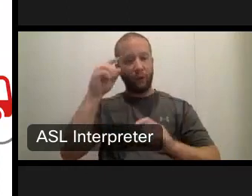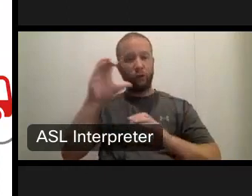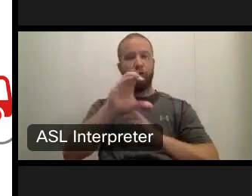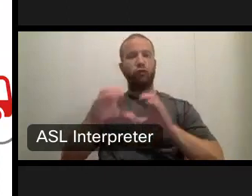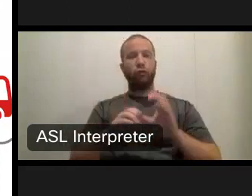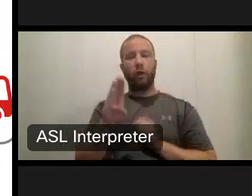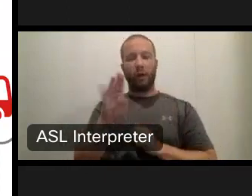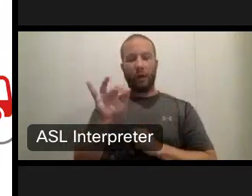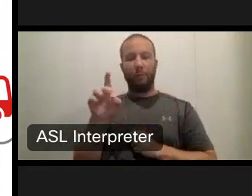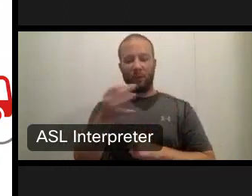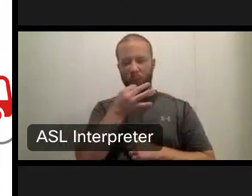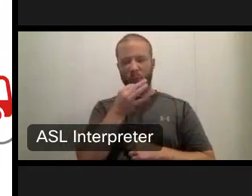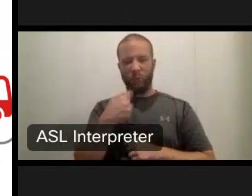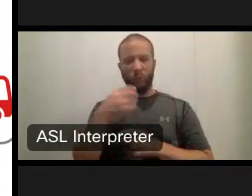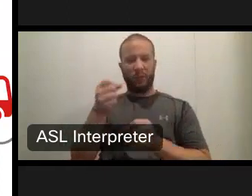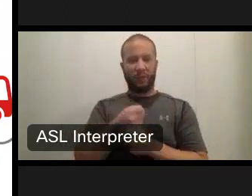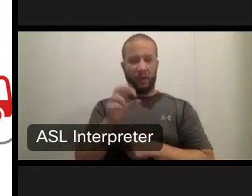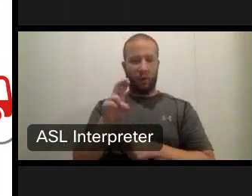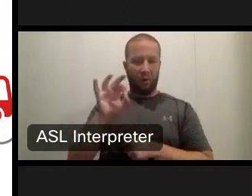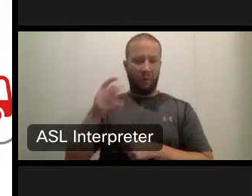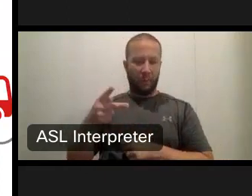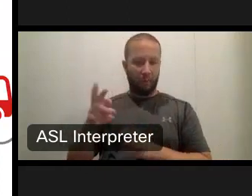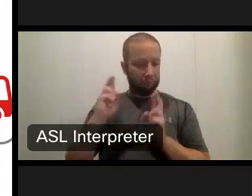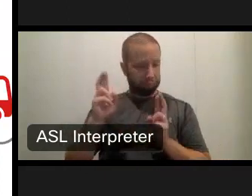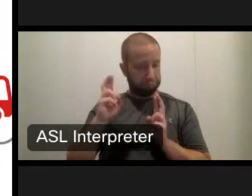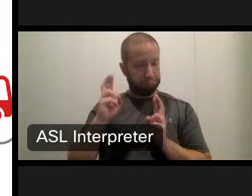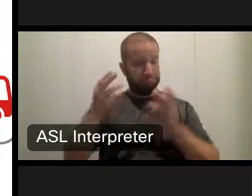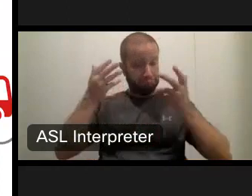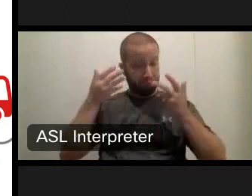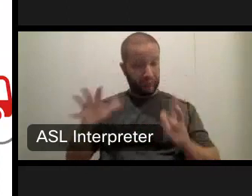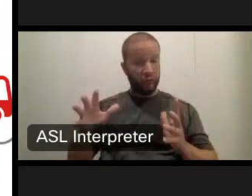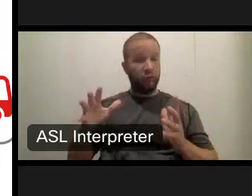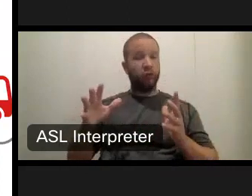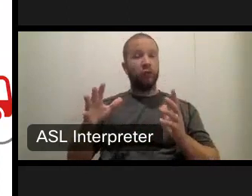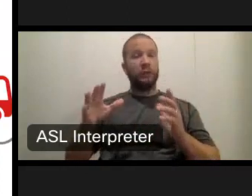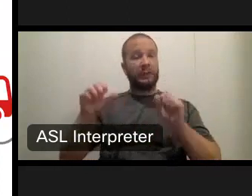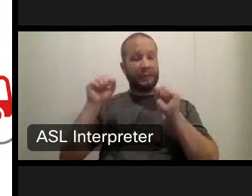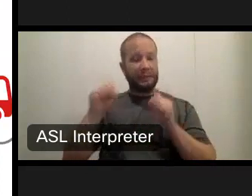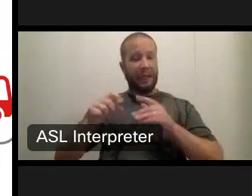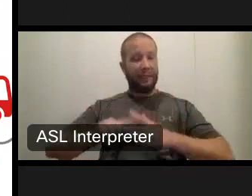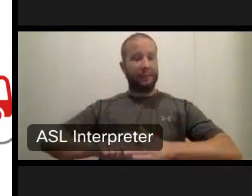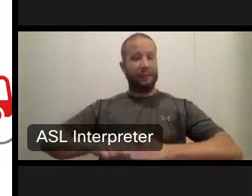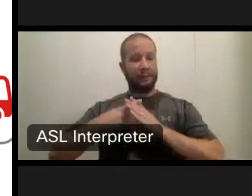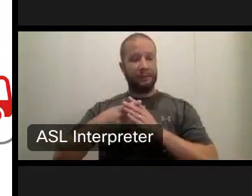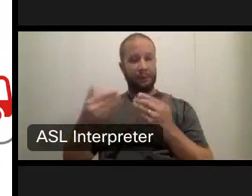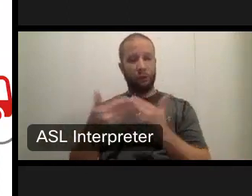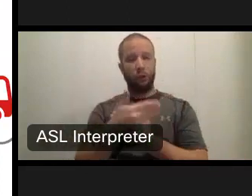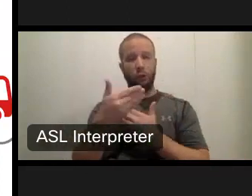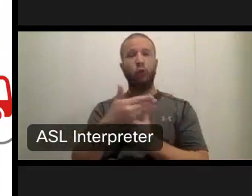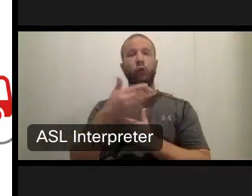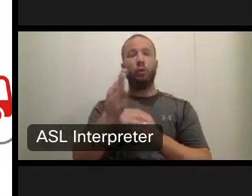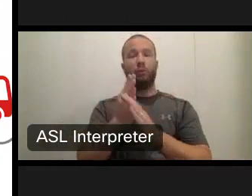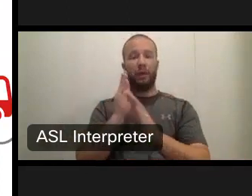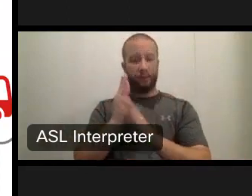as we speak and our hope is that we will be able to initiate those improvements this